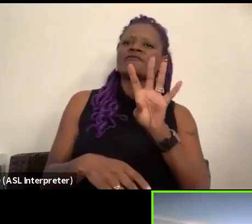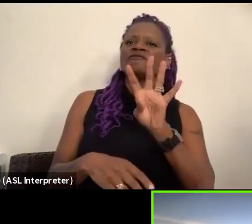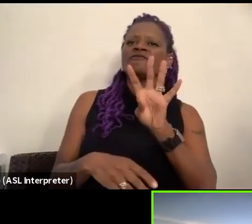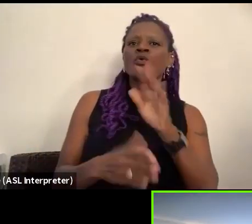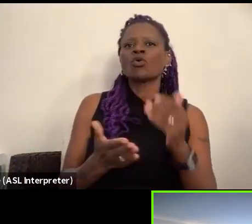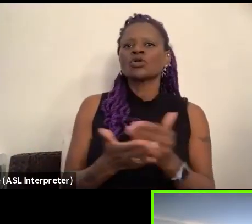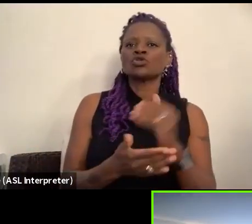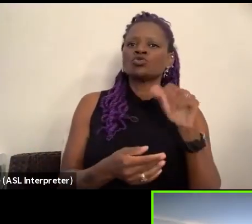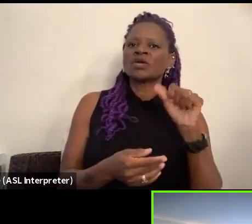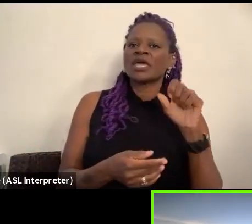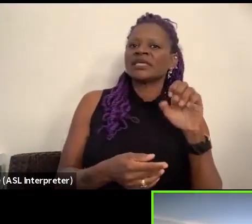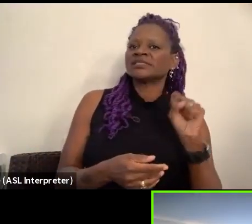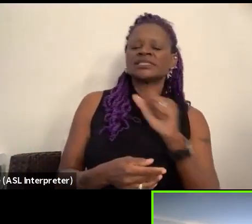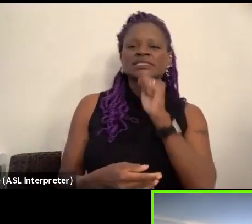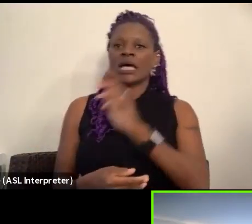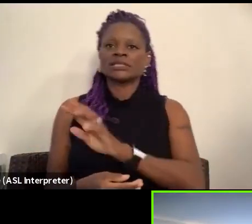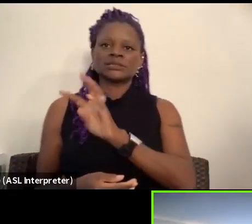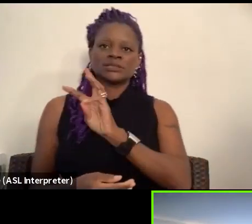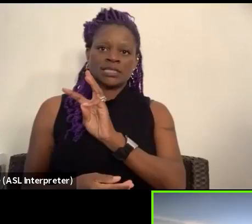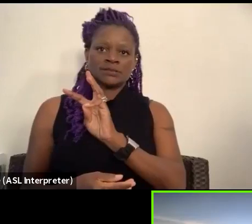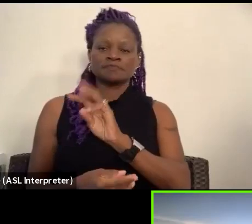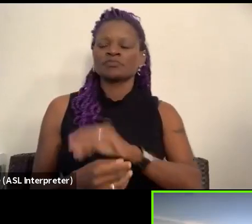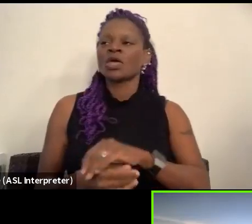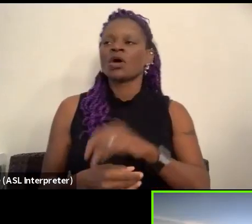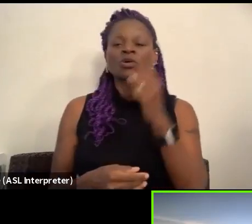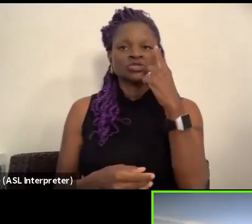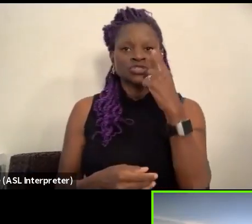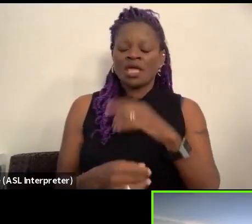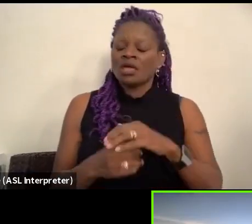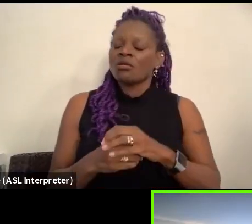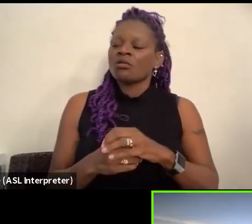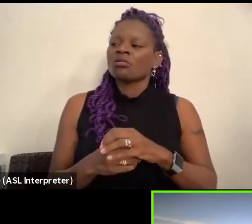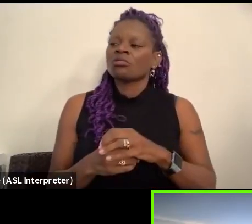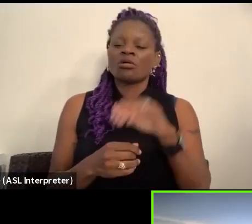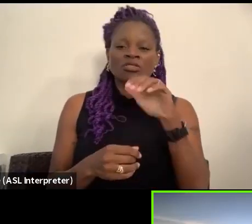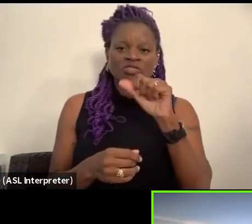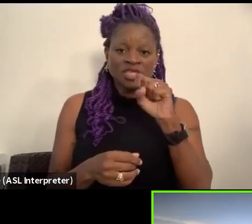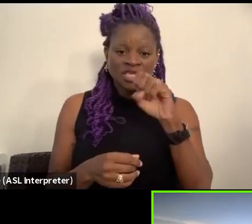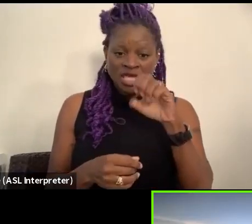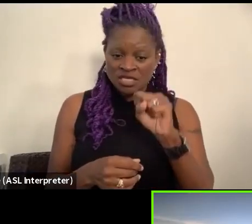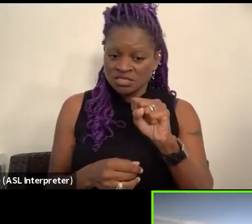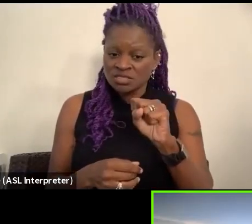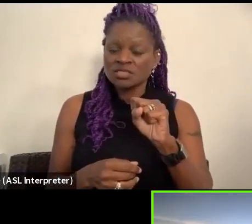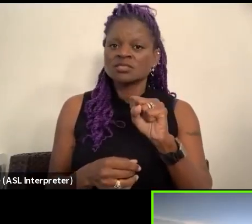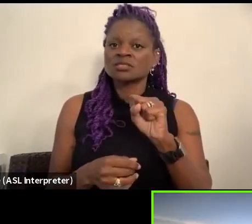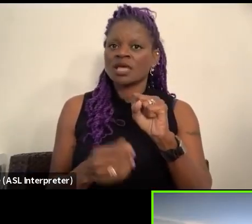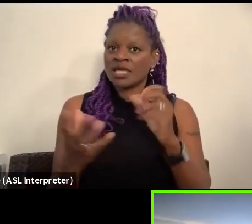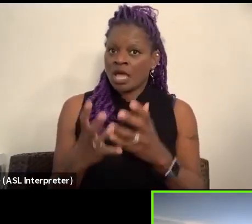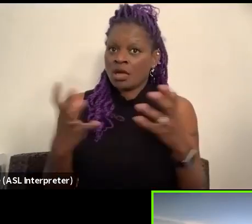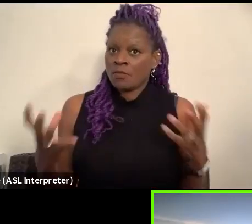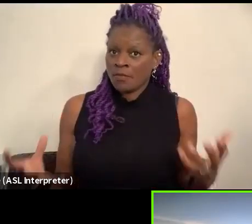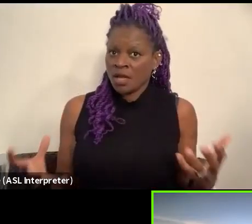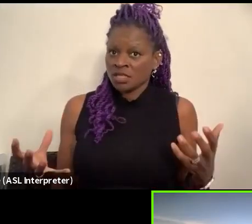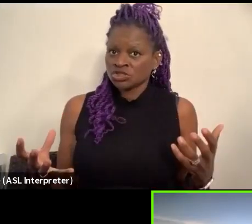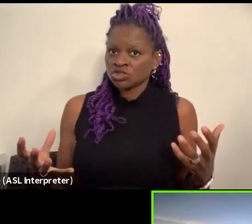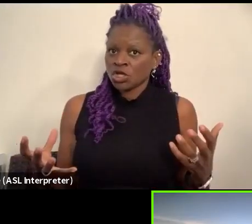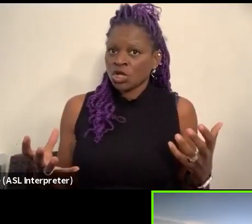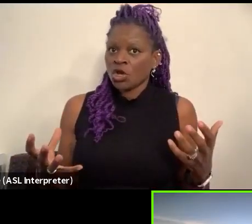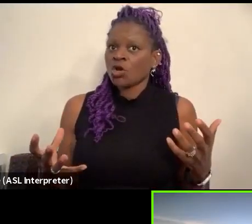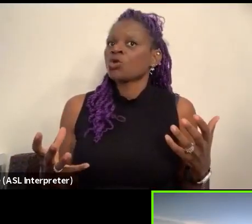While our case is important to reopening the economy, it's also a very important indicator of how the virus is spreading in our community.